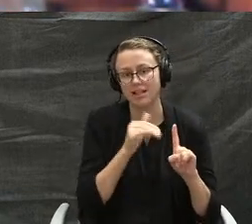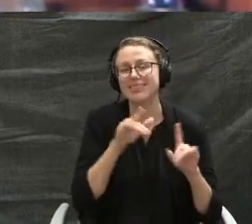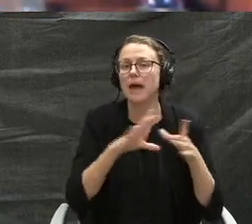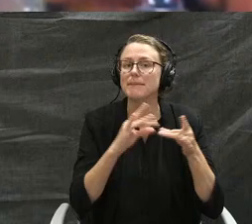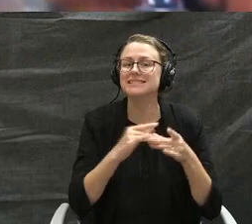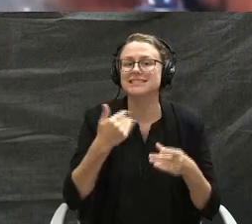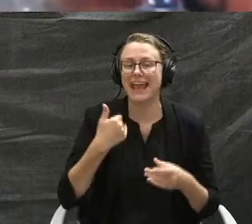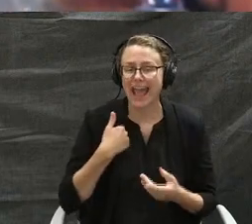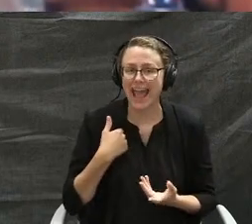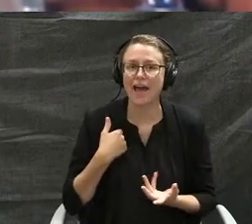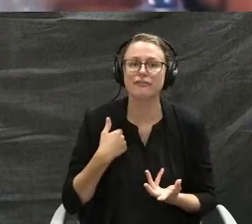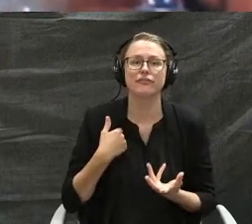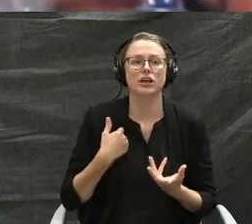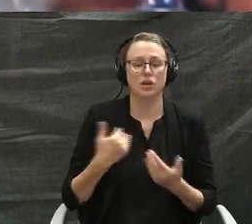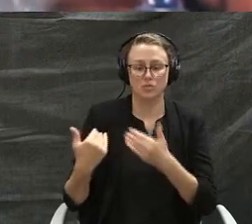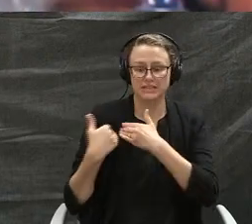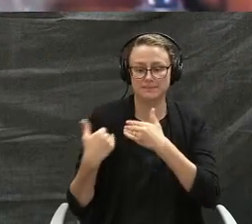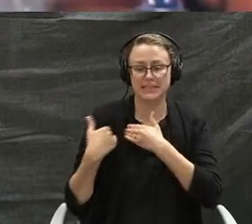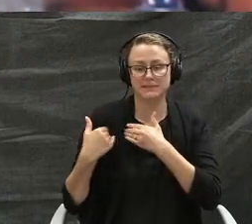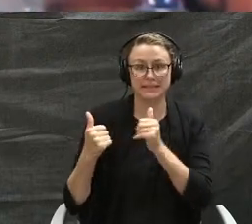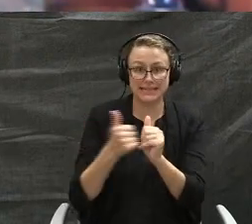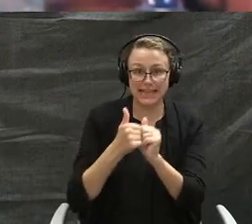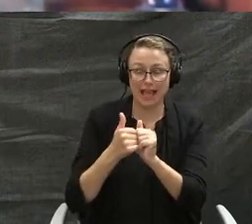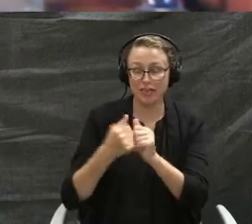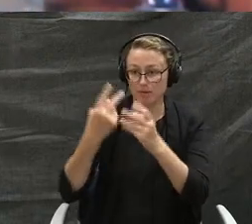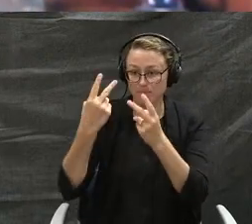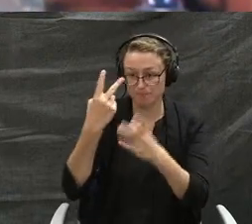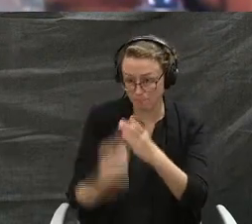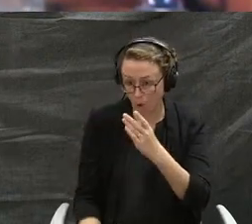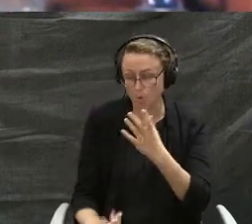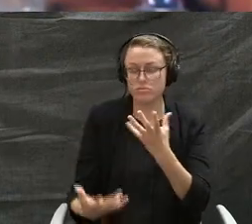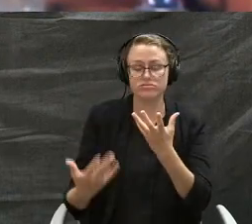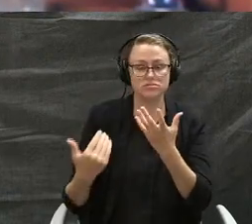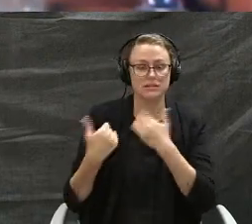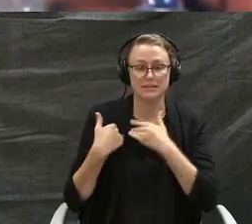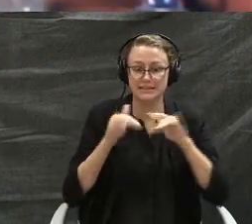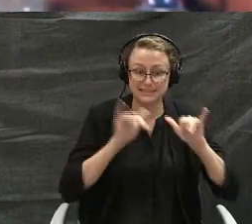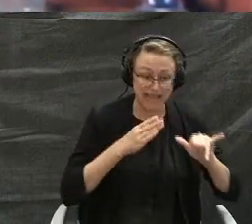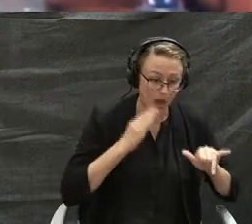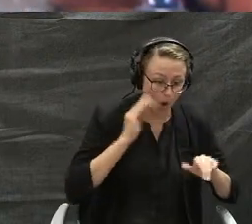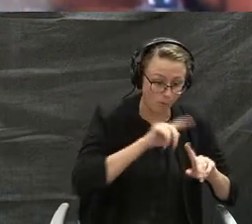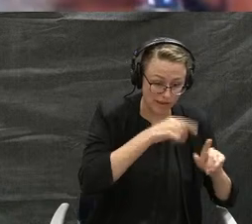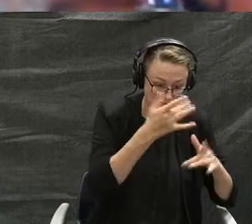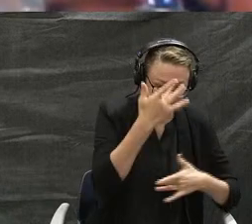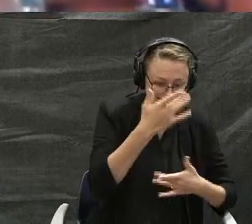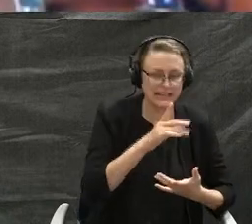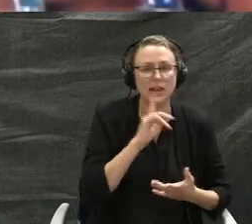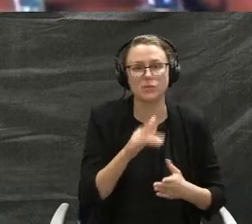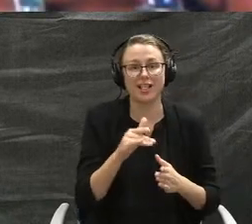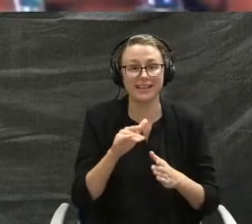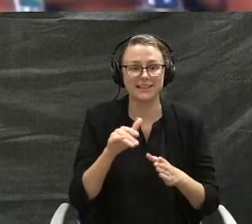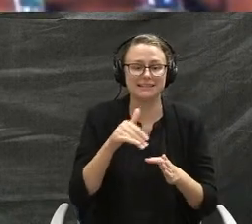mutual responsibility to each other to stay home when we're sick and air on the side of caution so that were again